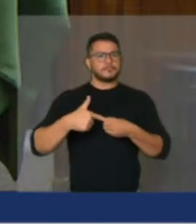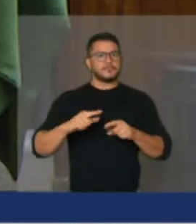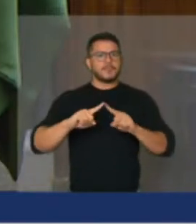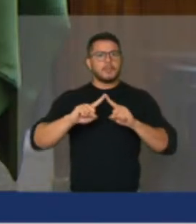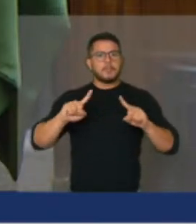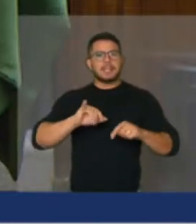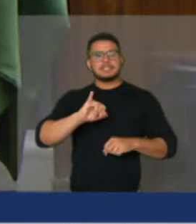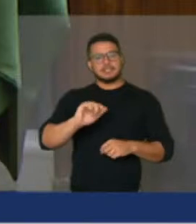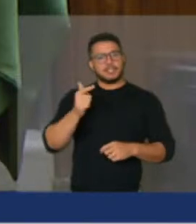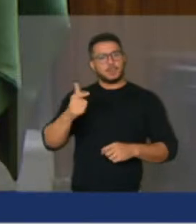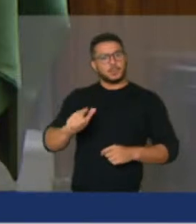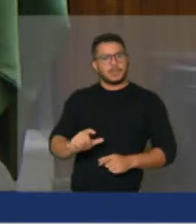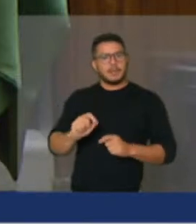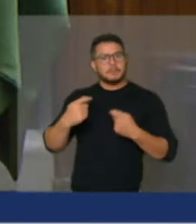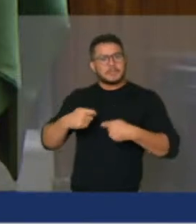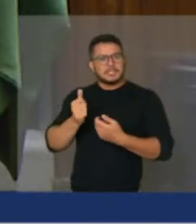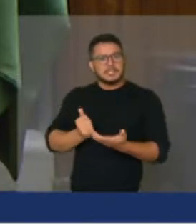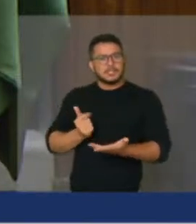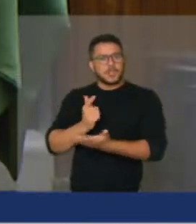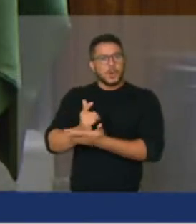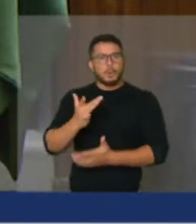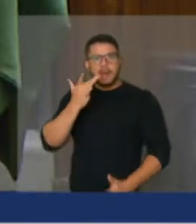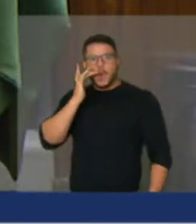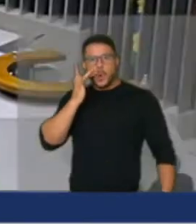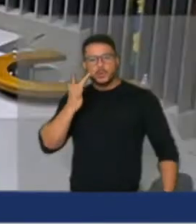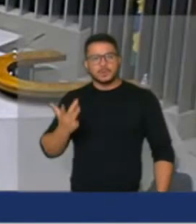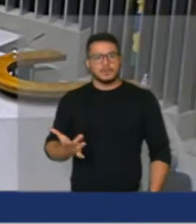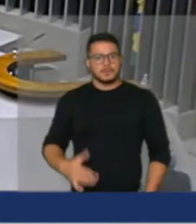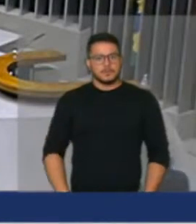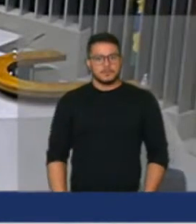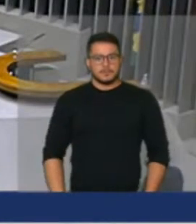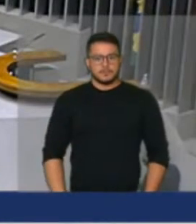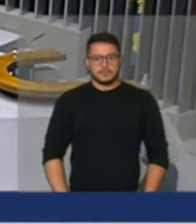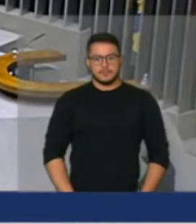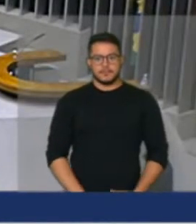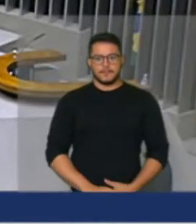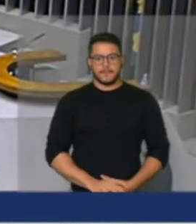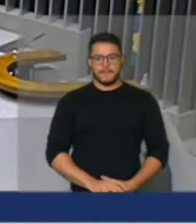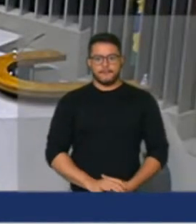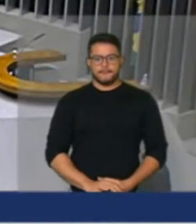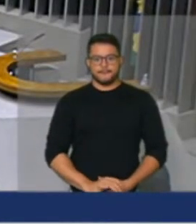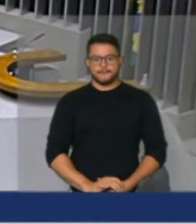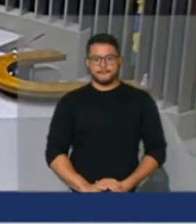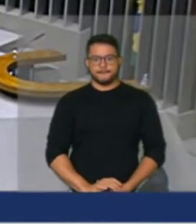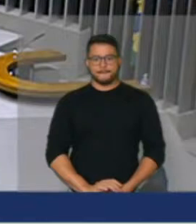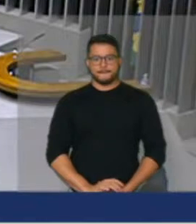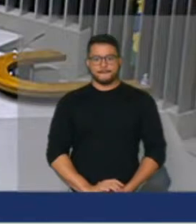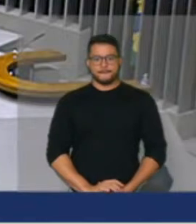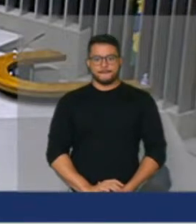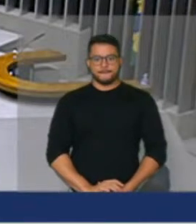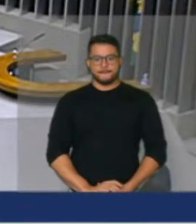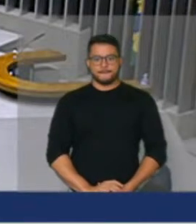QUEREMOS ESSE REQUERIMENTO APROVADO. [PRESIDENTE]: PARA ORIENTAR CONTRA DEPUTADO RICARDO BARROS. NÓS TIVEMOS UM PROBLEMA NO SISTEMA DE